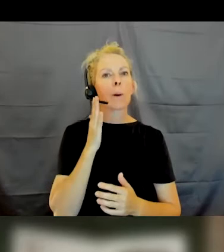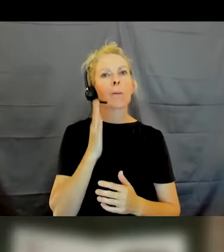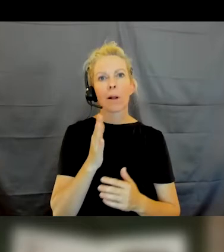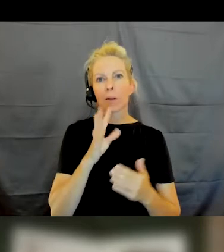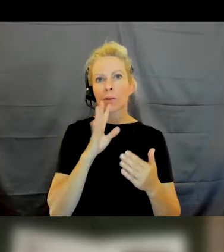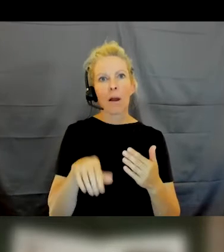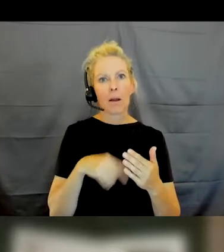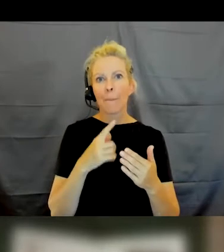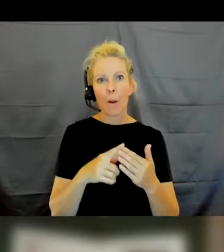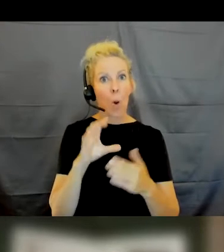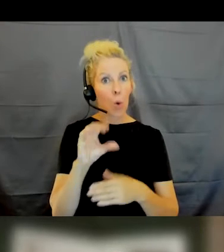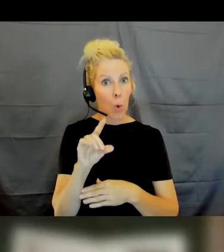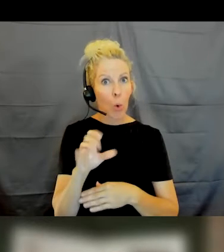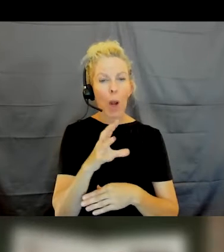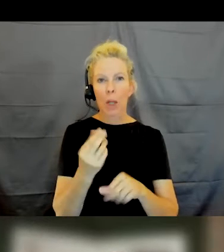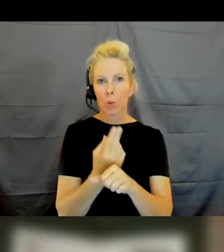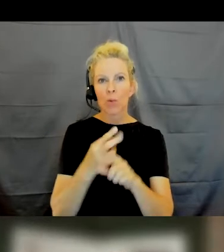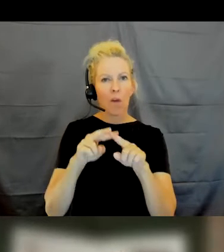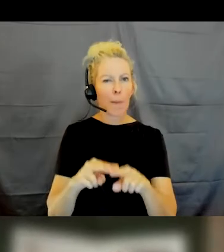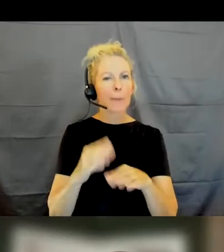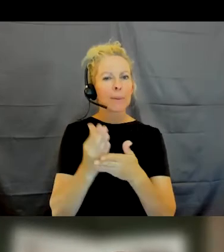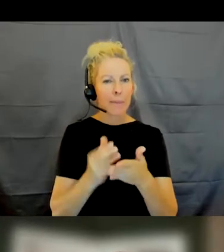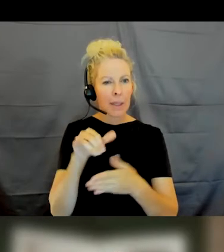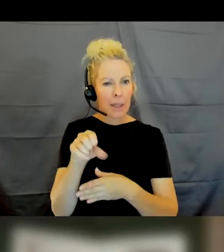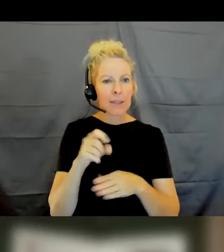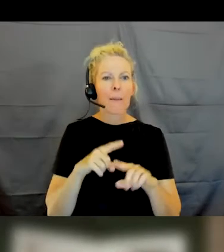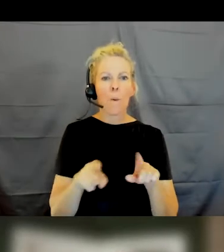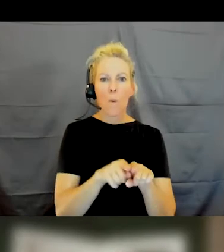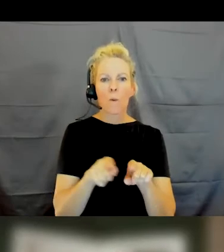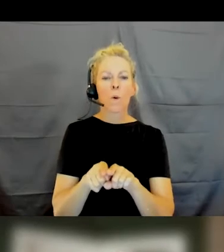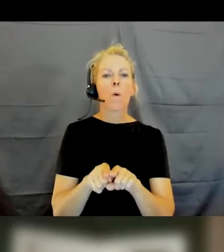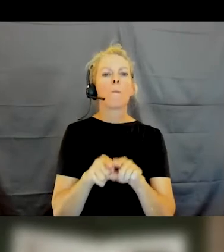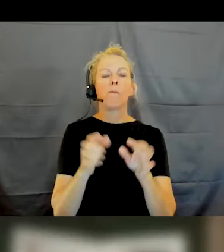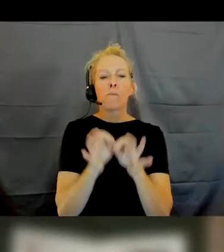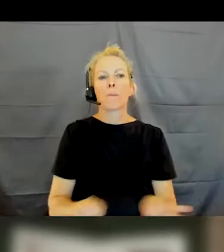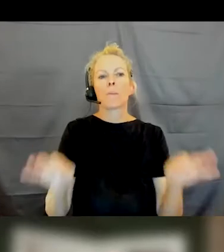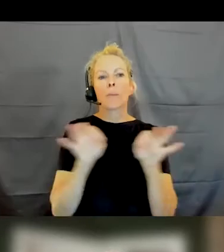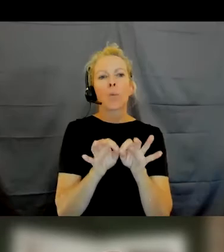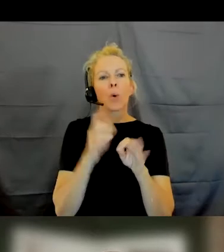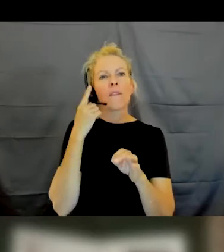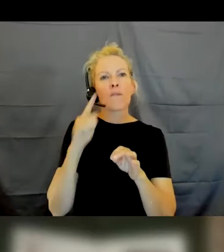I also want to describe that user experience of errors, for errors, to hit at the why we are